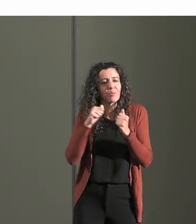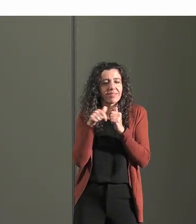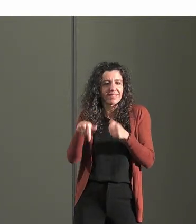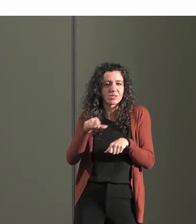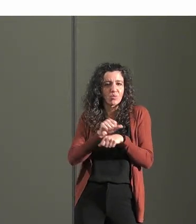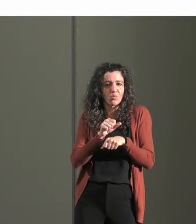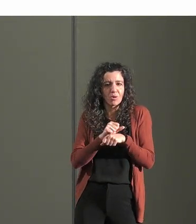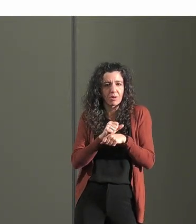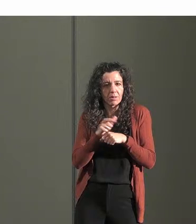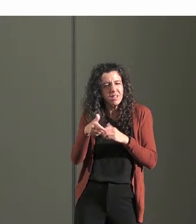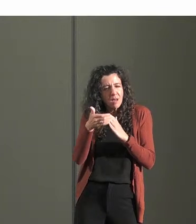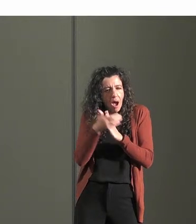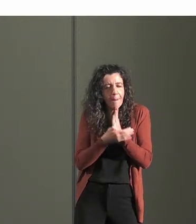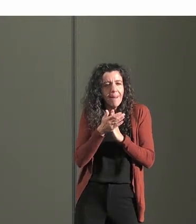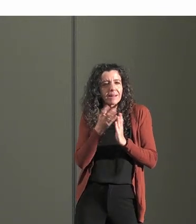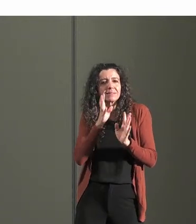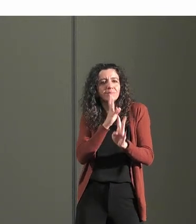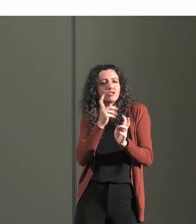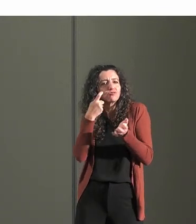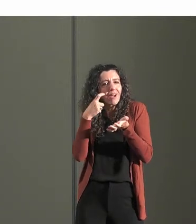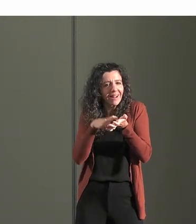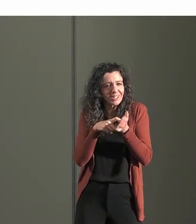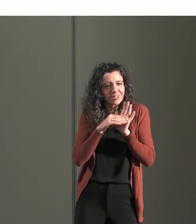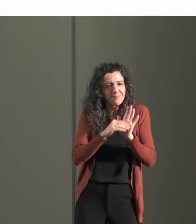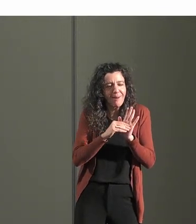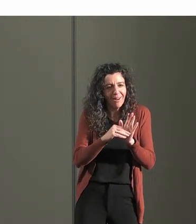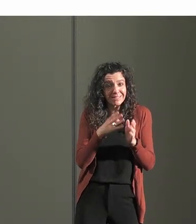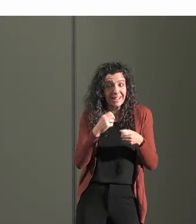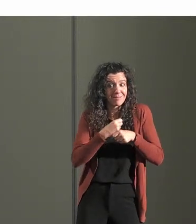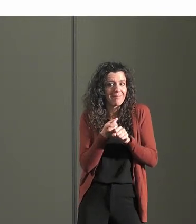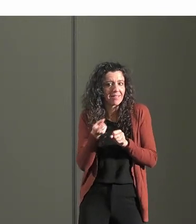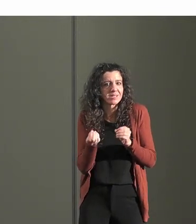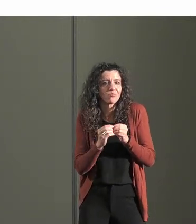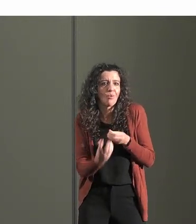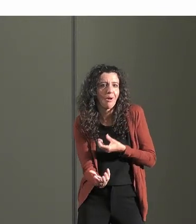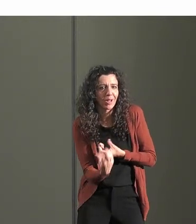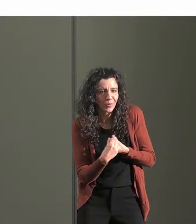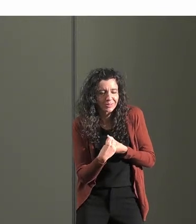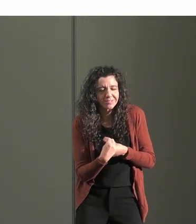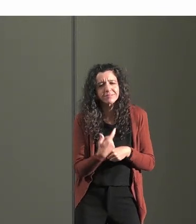enough data to have the speech recognition models and make